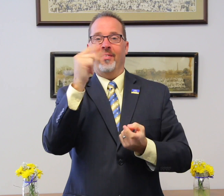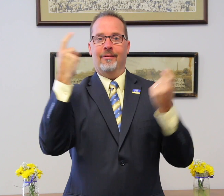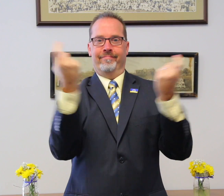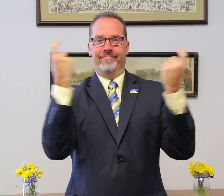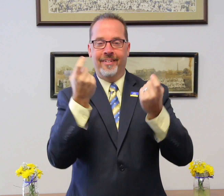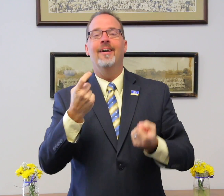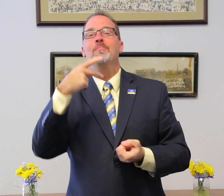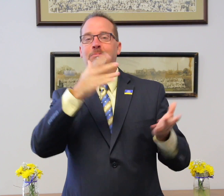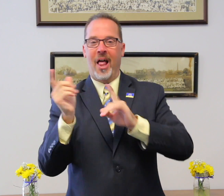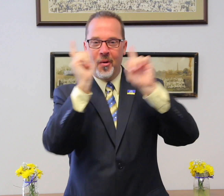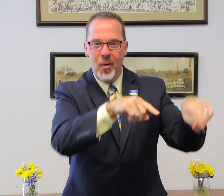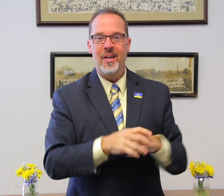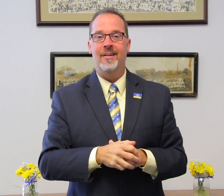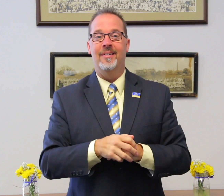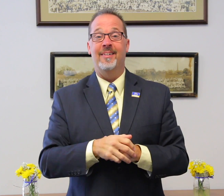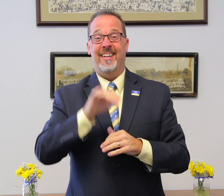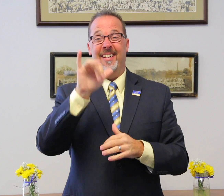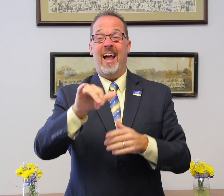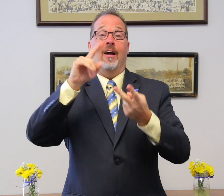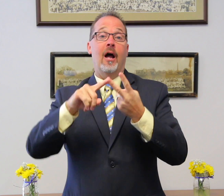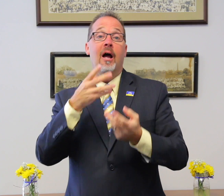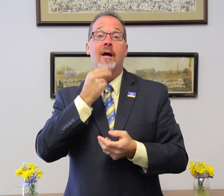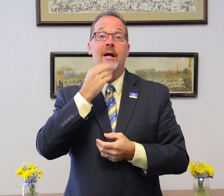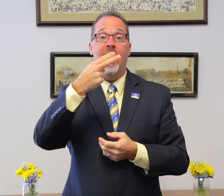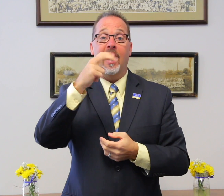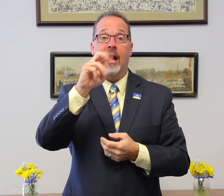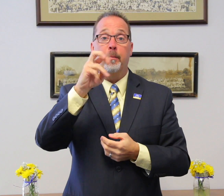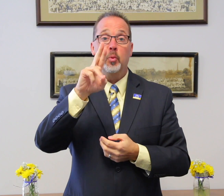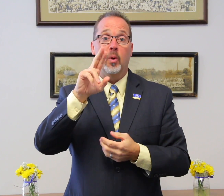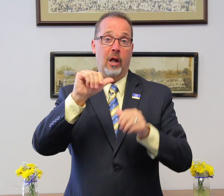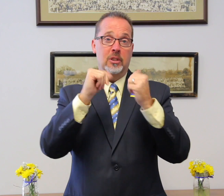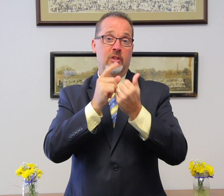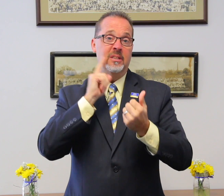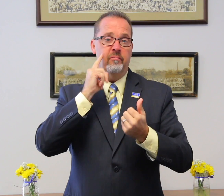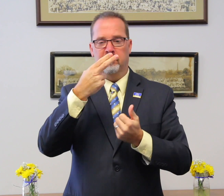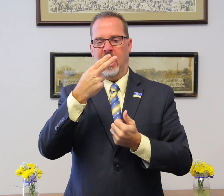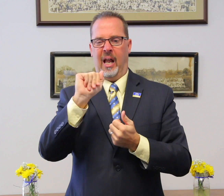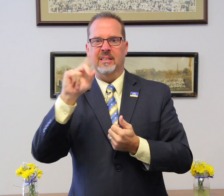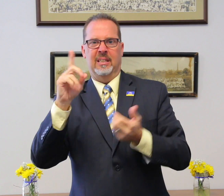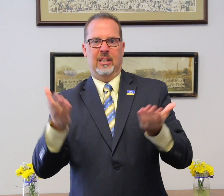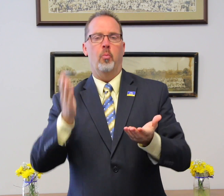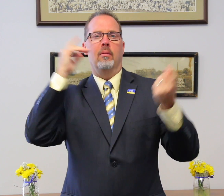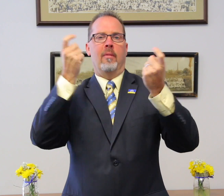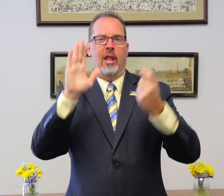celebrating their 15th anniversary and PSD will be supporting them. Finally, the Hebrew Association for the Deaf, or HAD, will be celebrating their